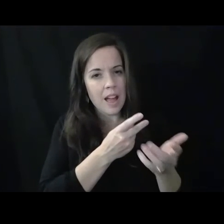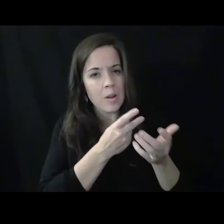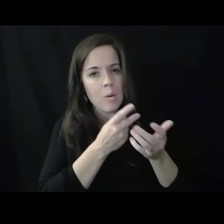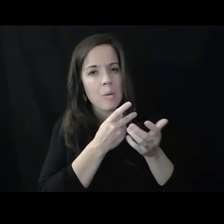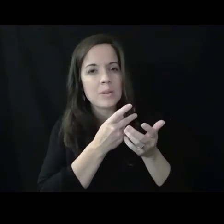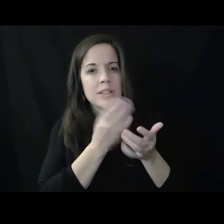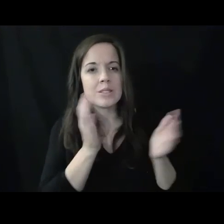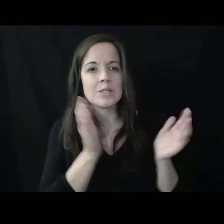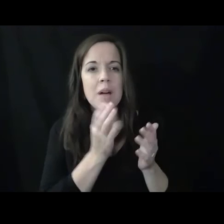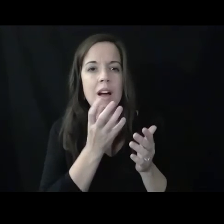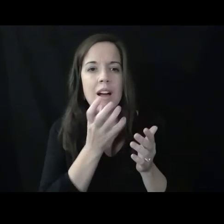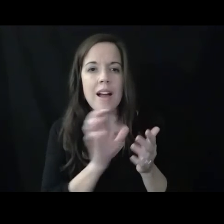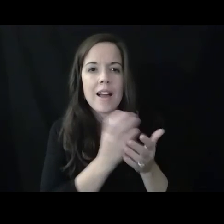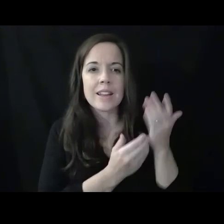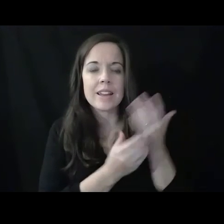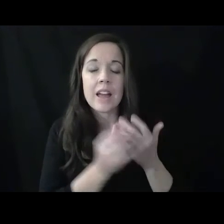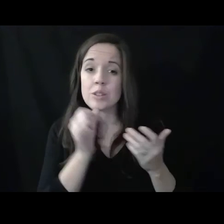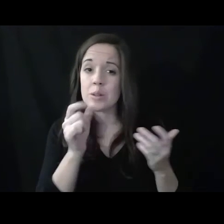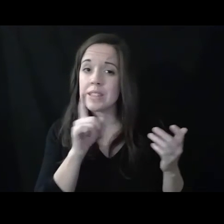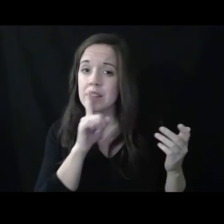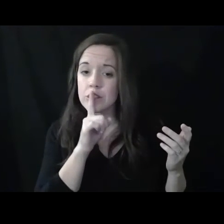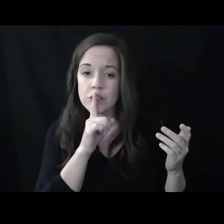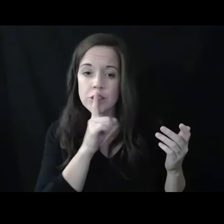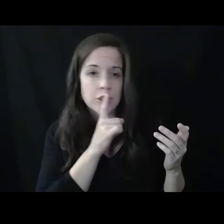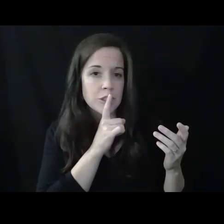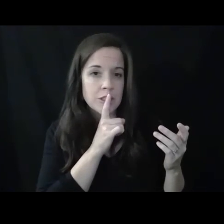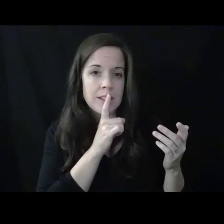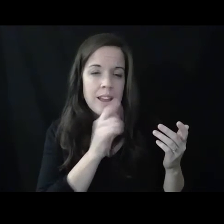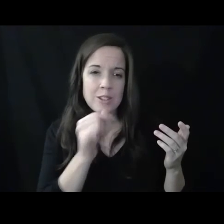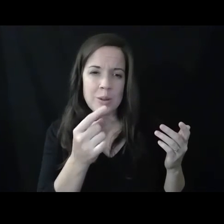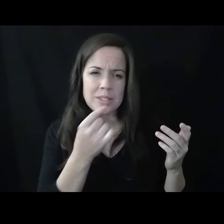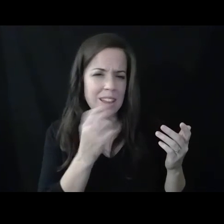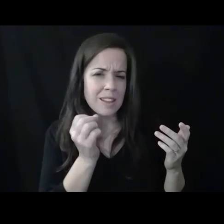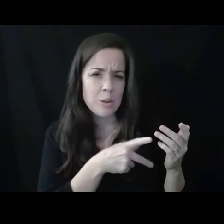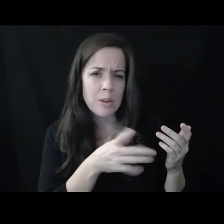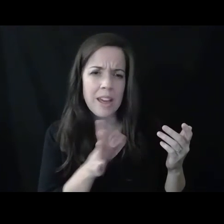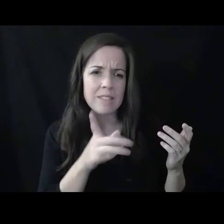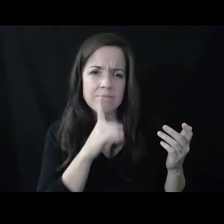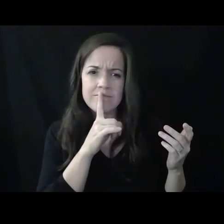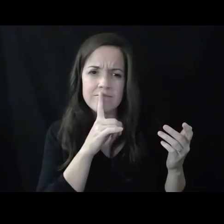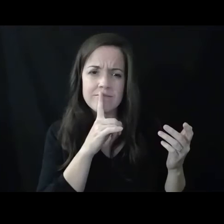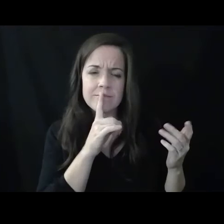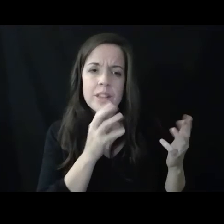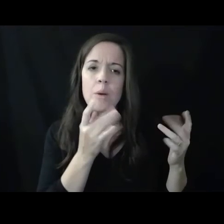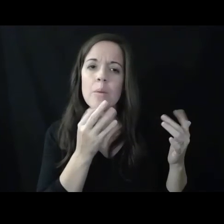I don’t say, shhh. I don’t say, it’s okay. I wait until it is done having feelings.